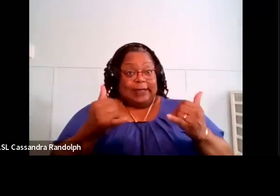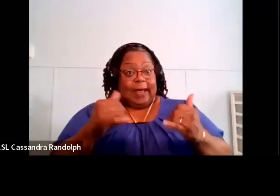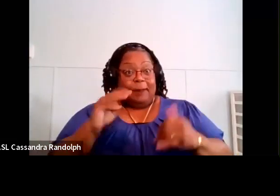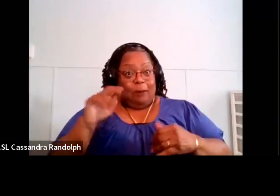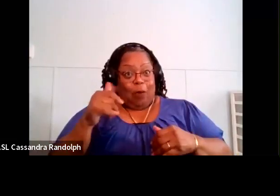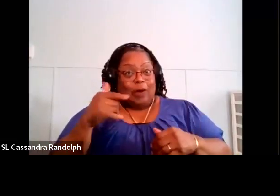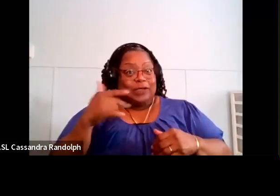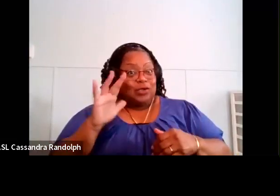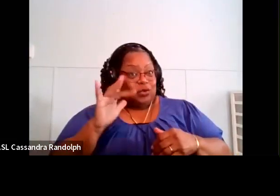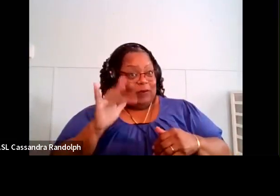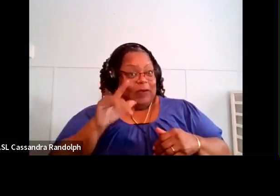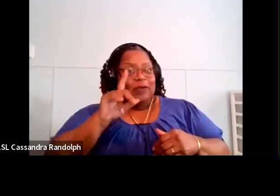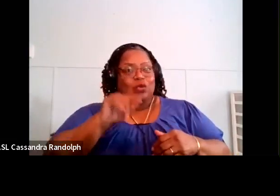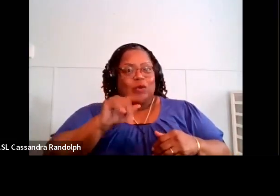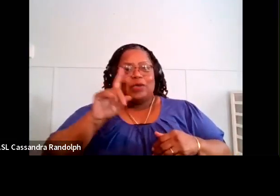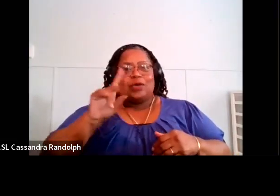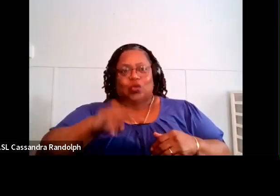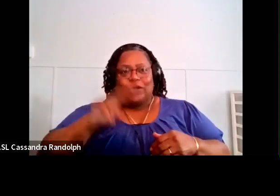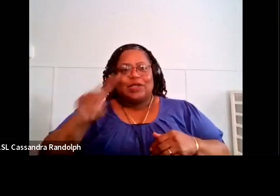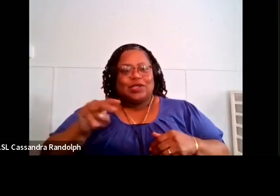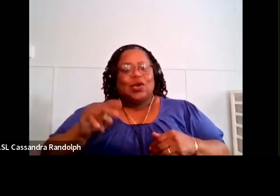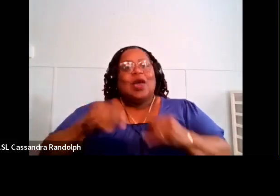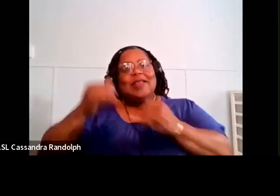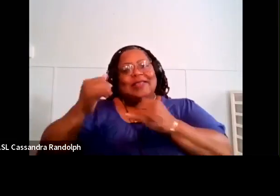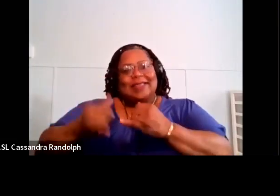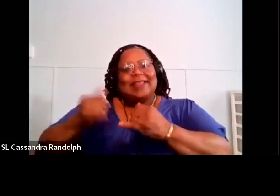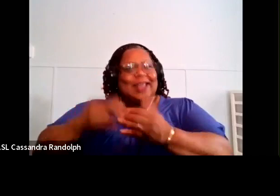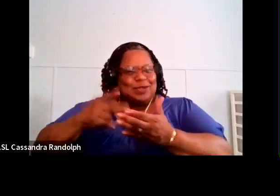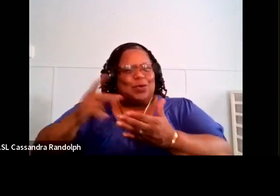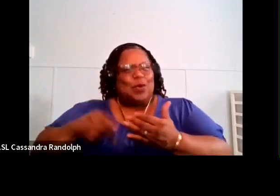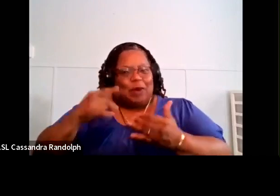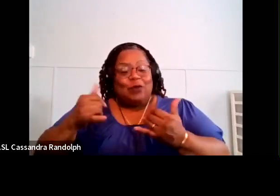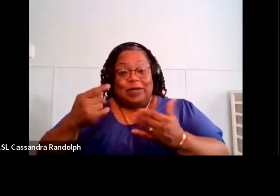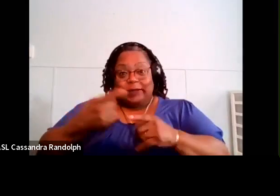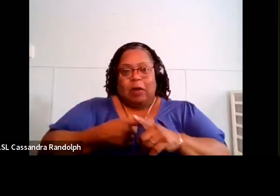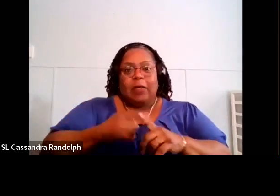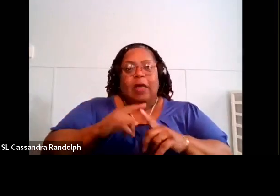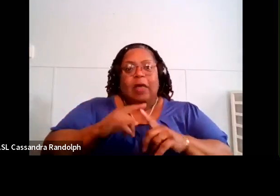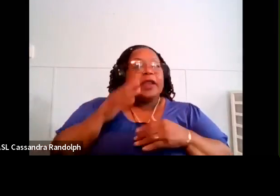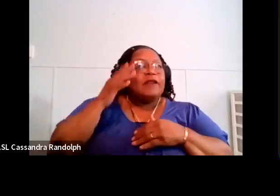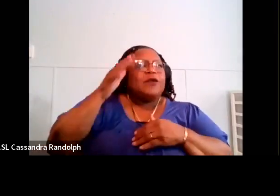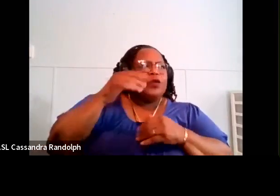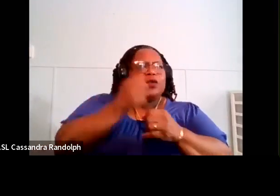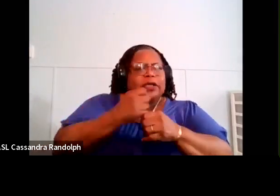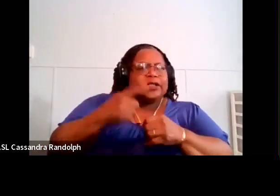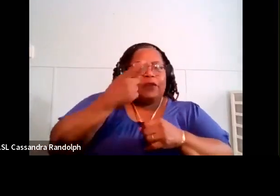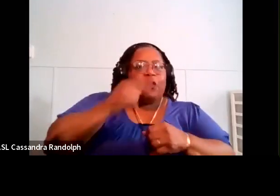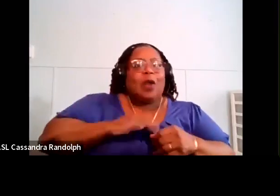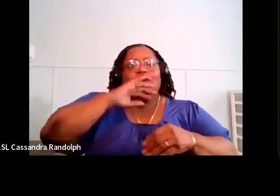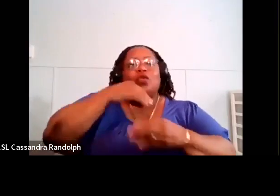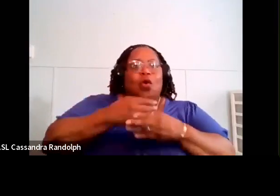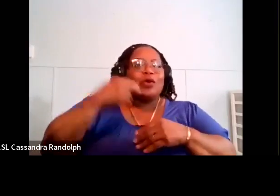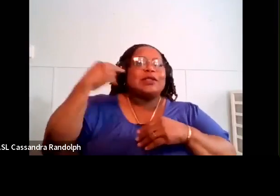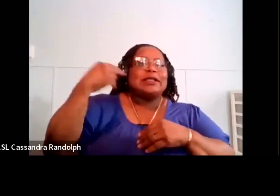collectively as we have a great poem about women and how much we contributed to society by how we have to double down